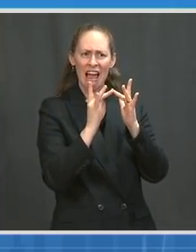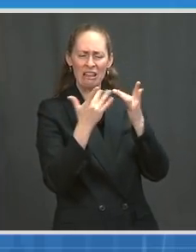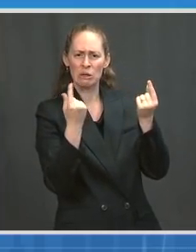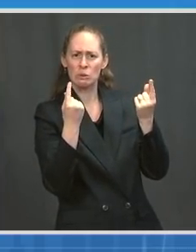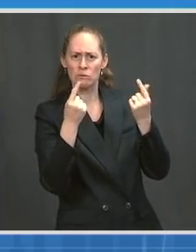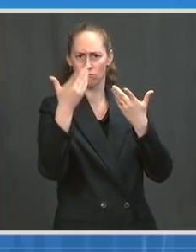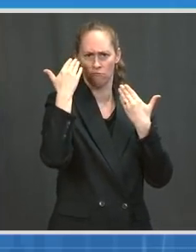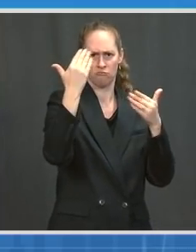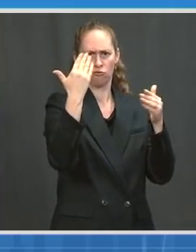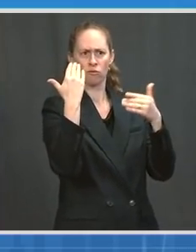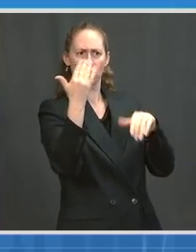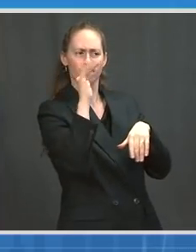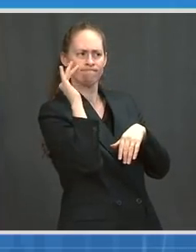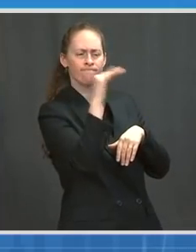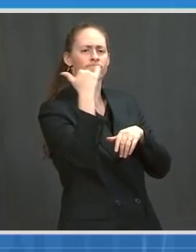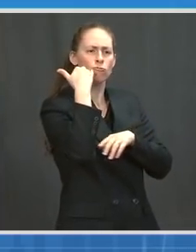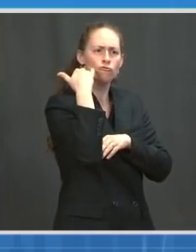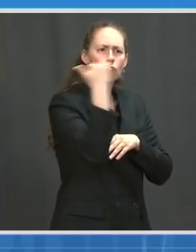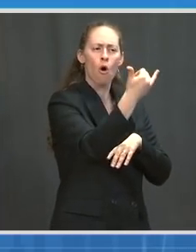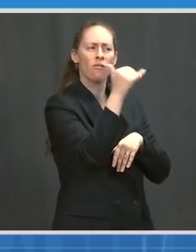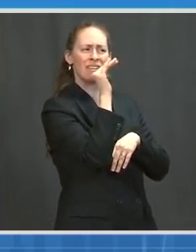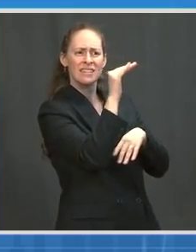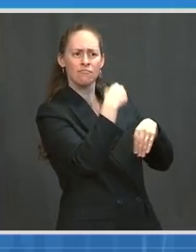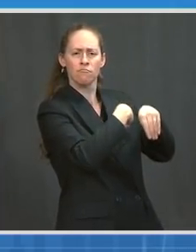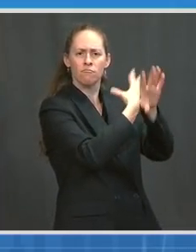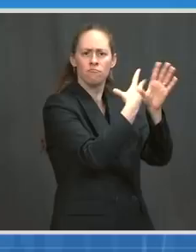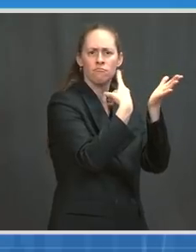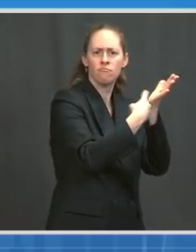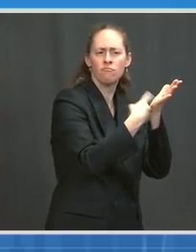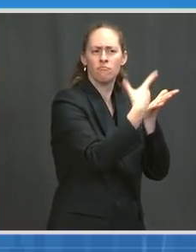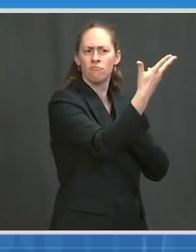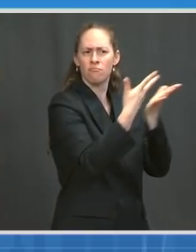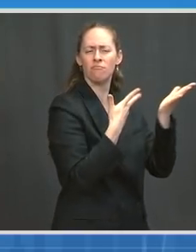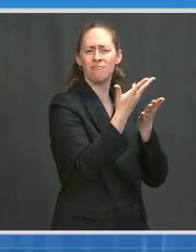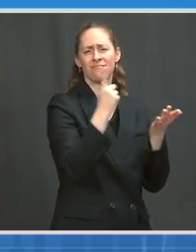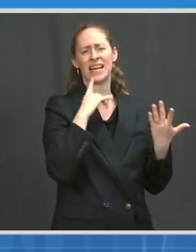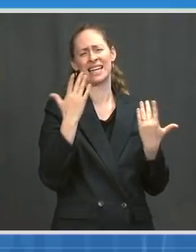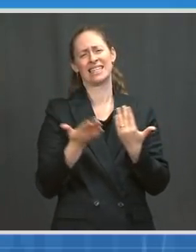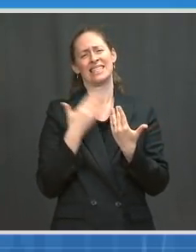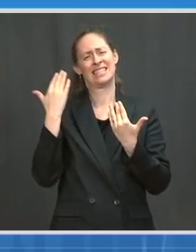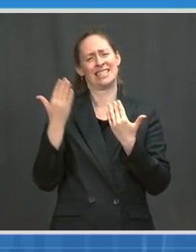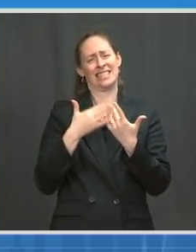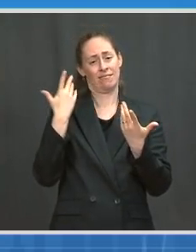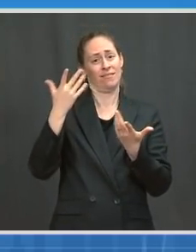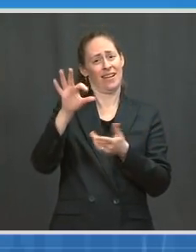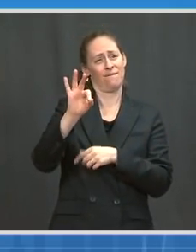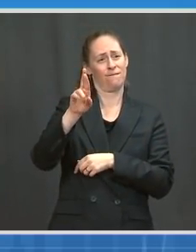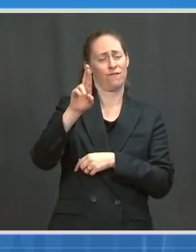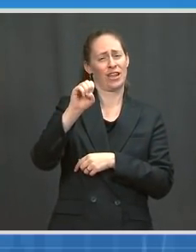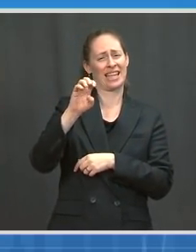preventing them from getting vaccinated. Easy and convenient and free. Vaccines for everyone: